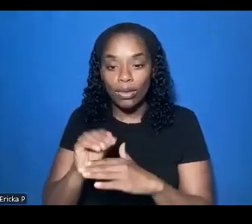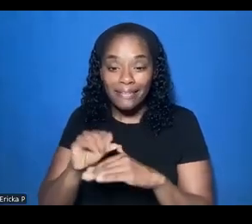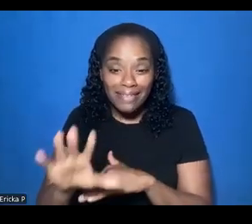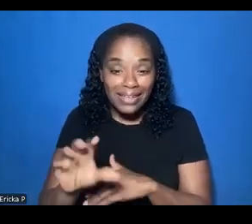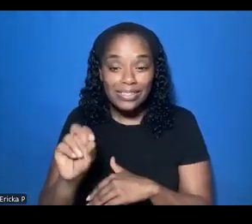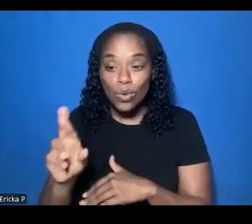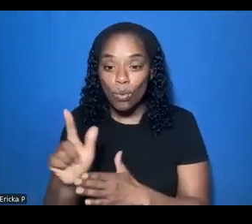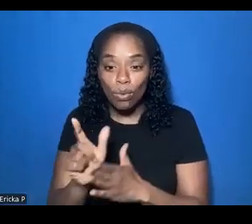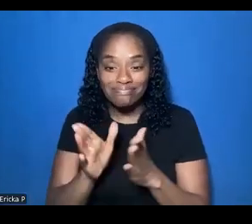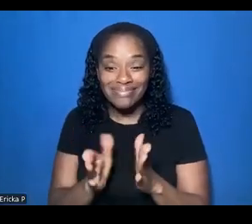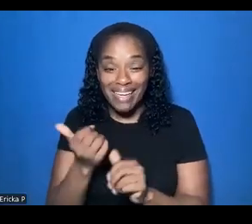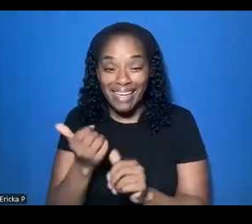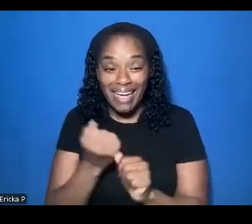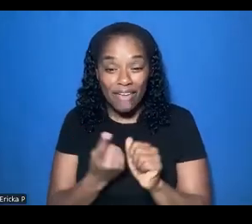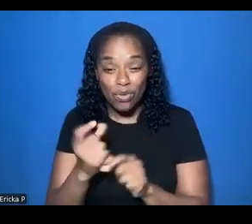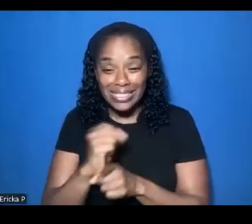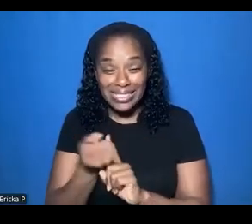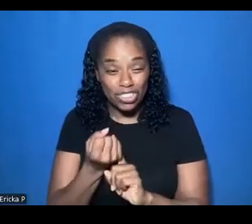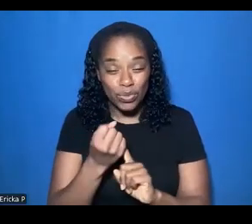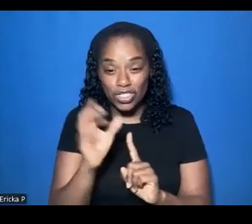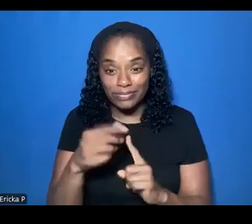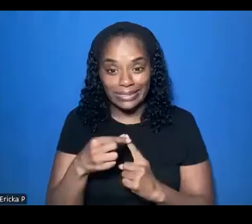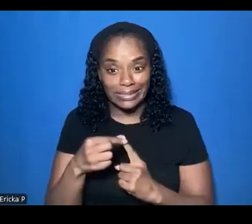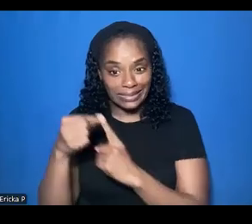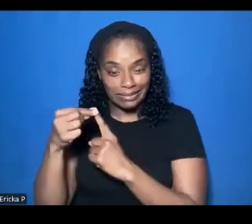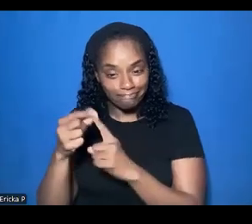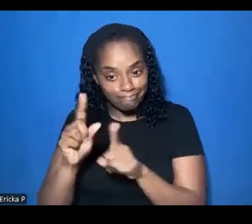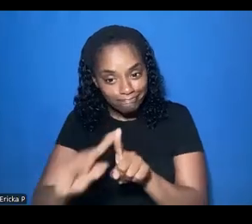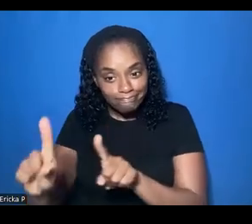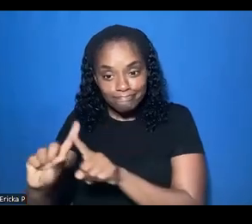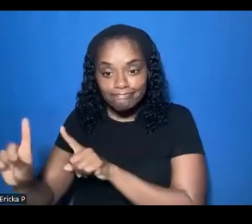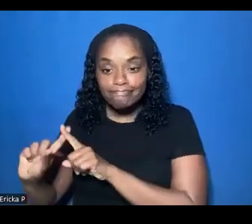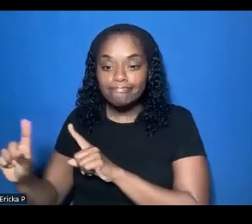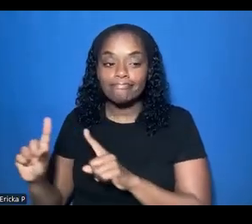Everyone situation may be unique and require careful attention.